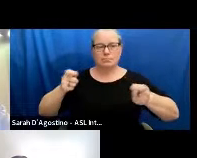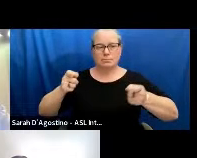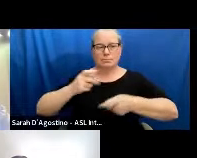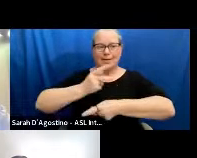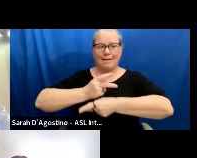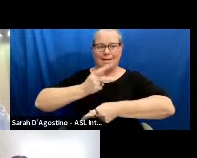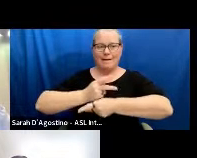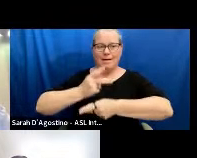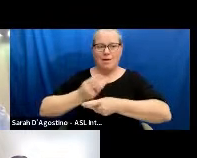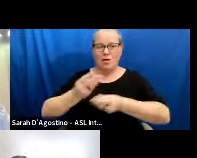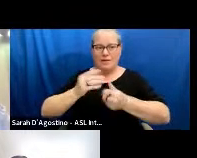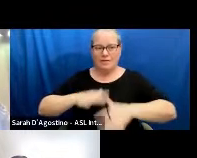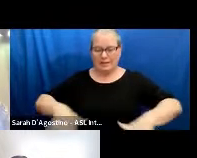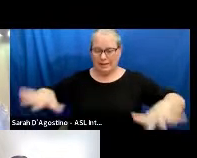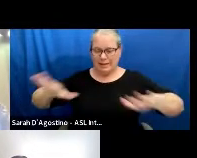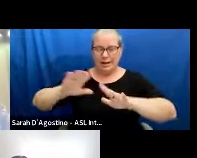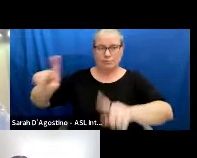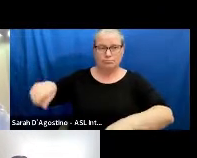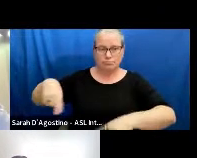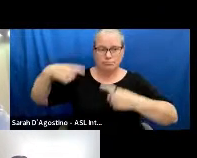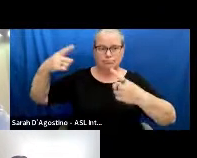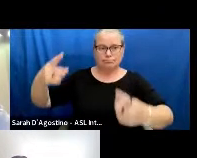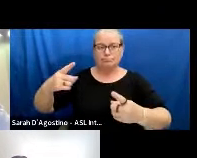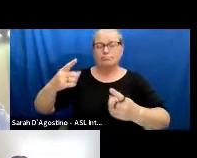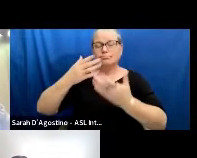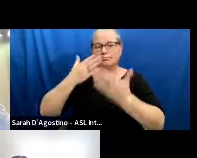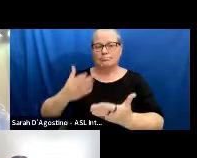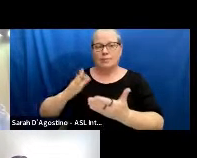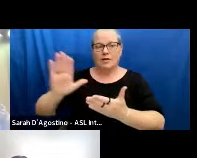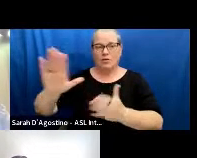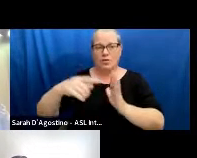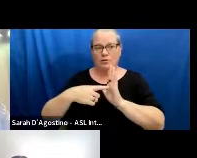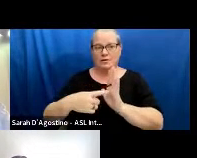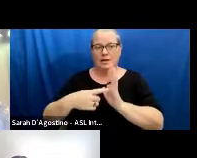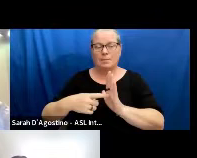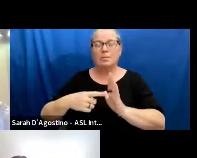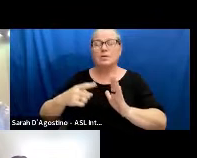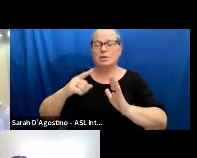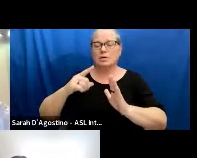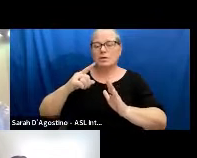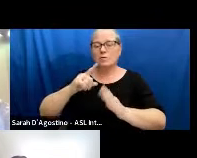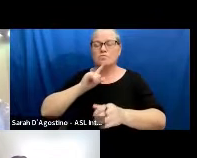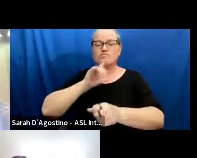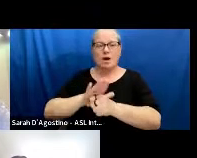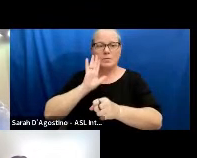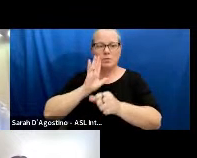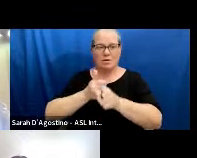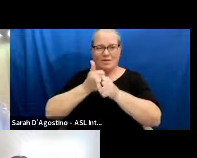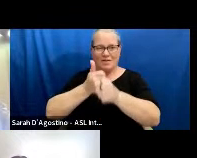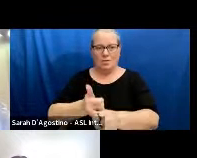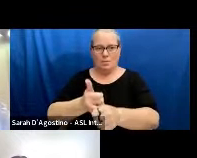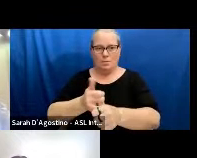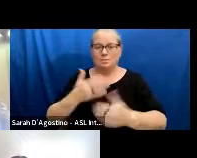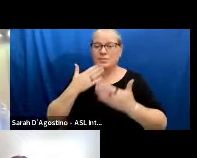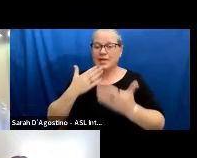according to their example thank you our speakers and presentations for this afternoon include